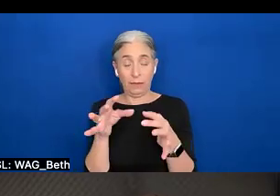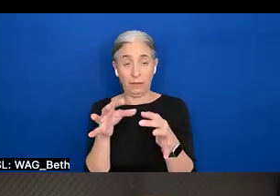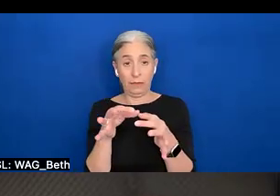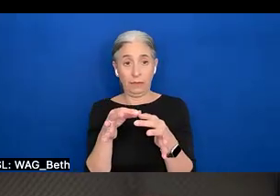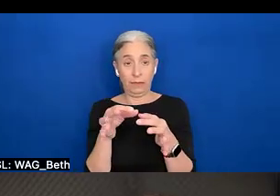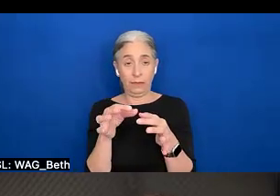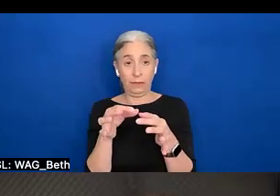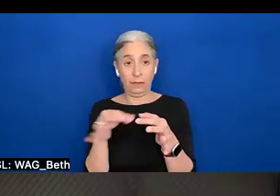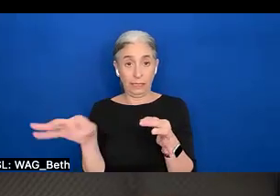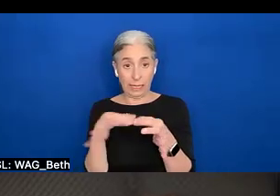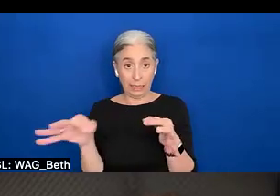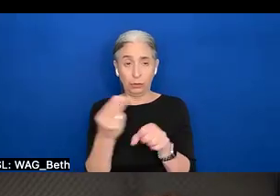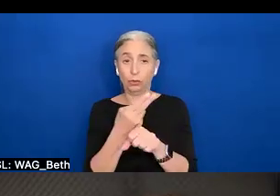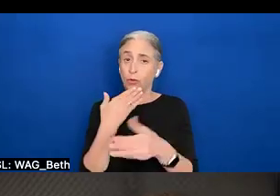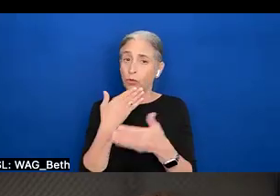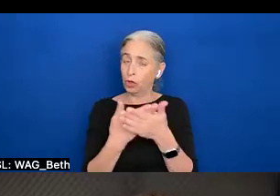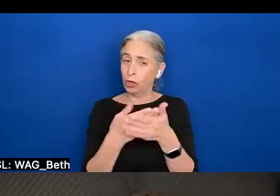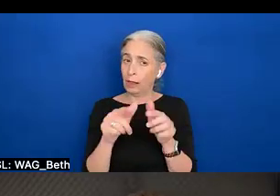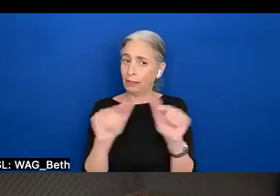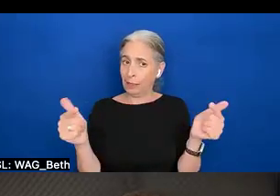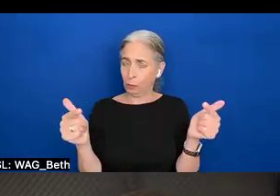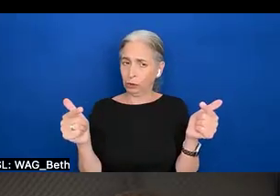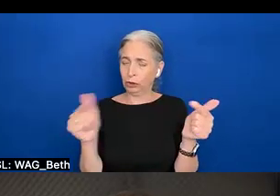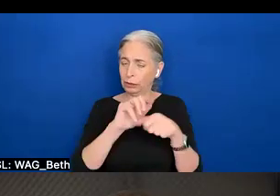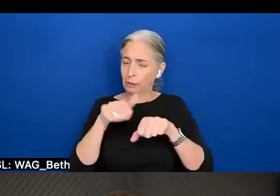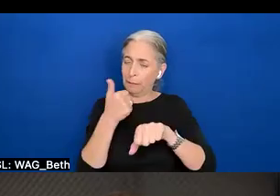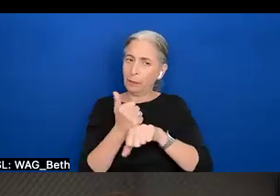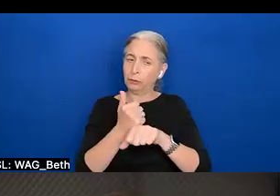language is built in a good way, also the pagination,